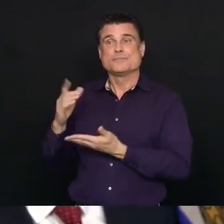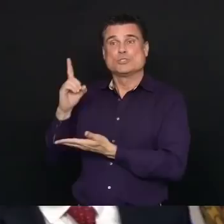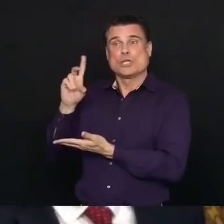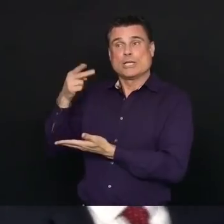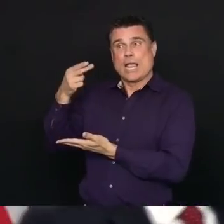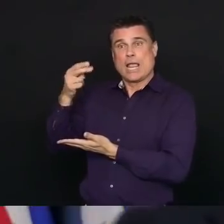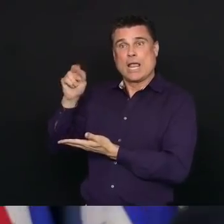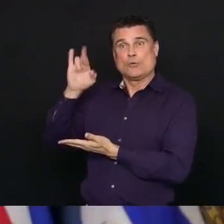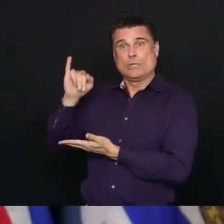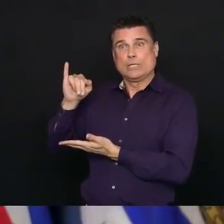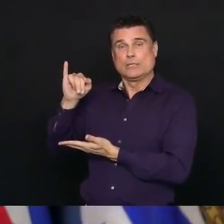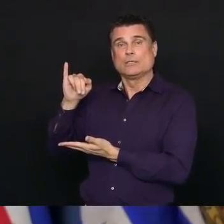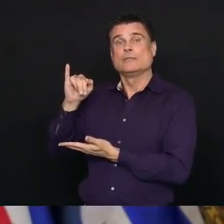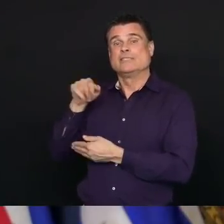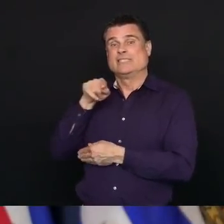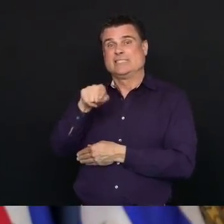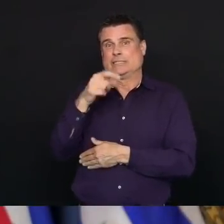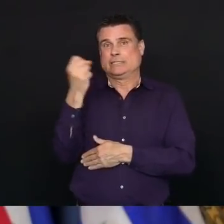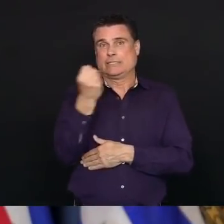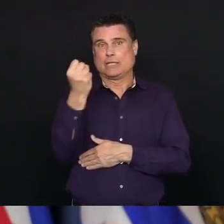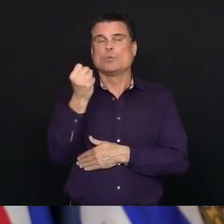Everybody have a great day.